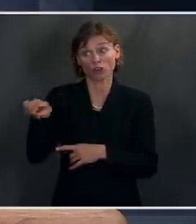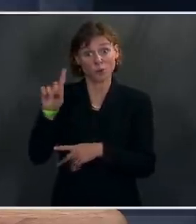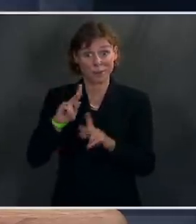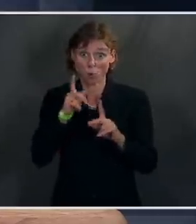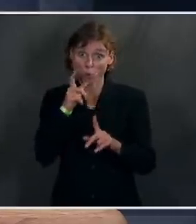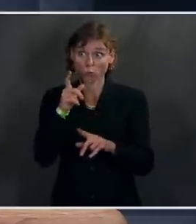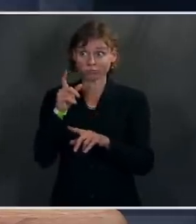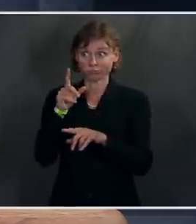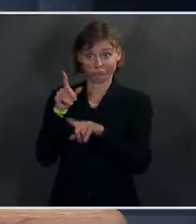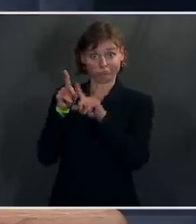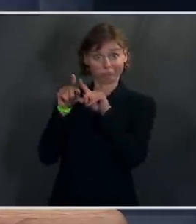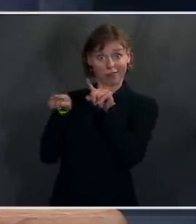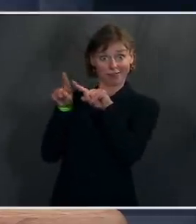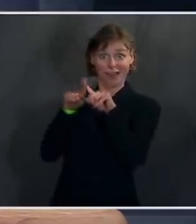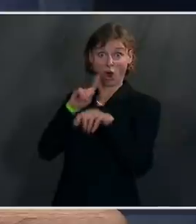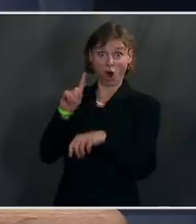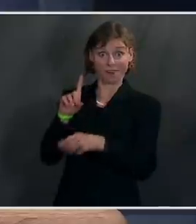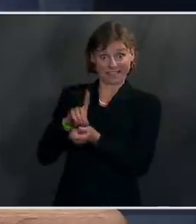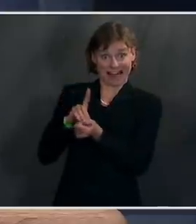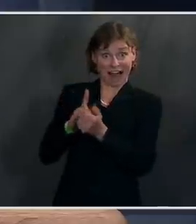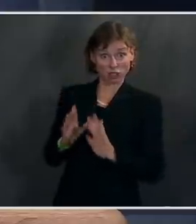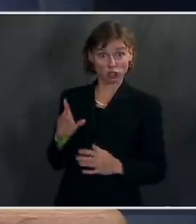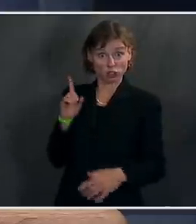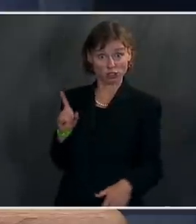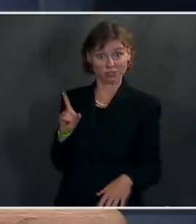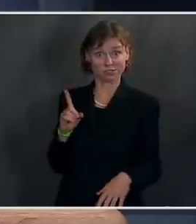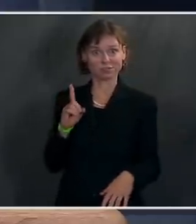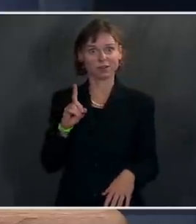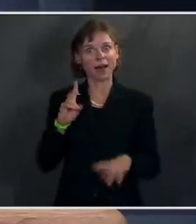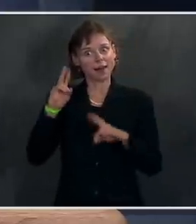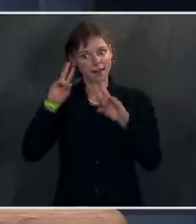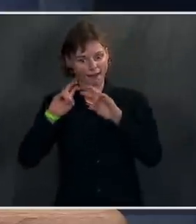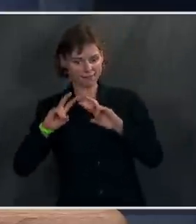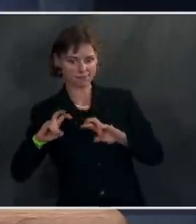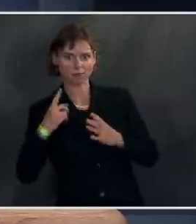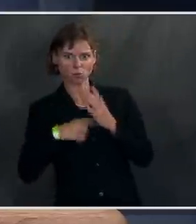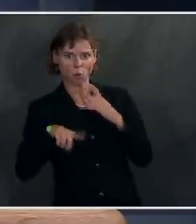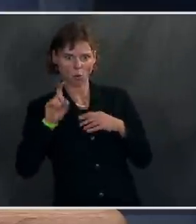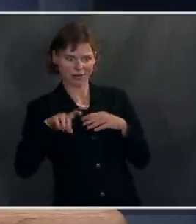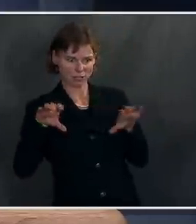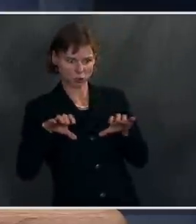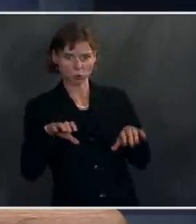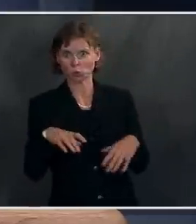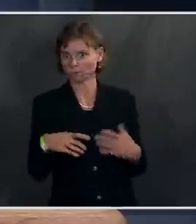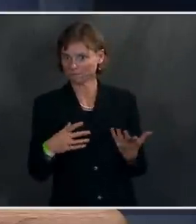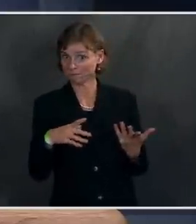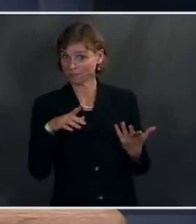is make assessments about what steps need to be taken, whether it's masking that, as you know,